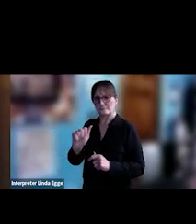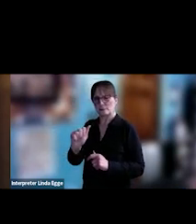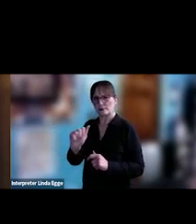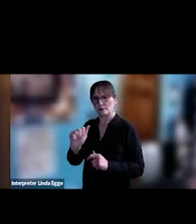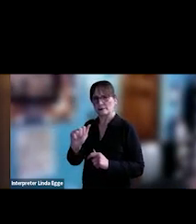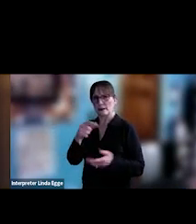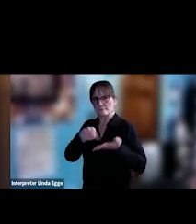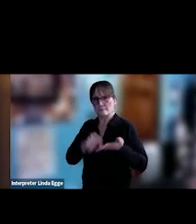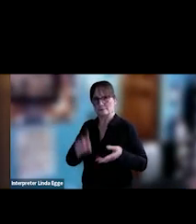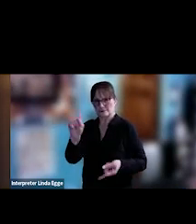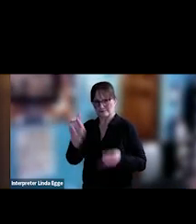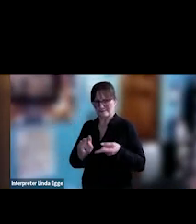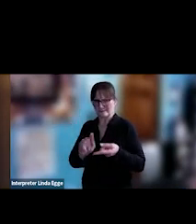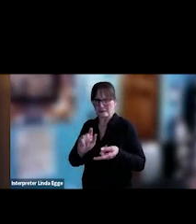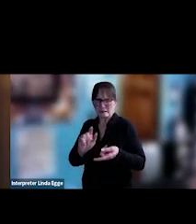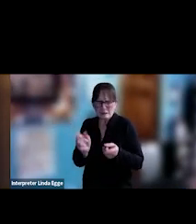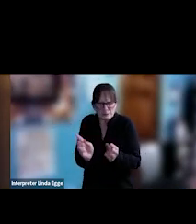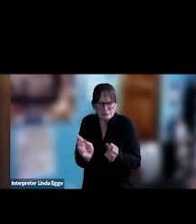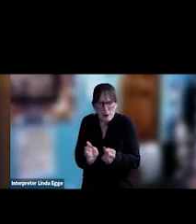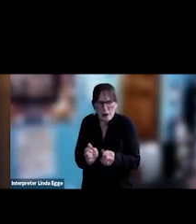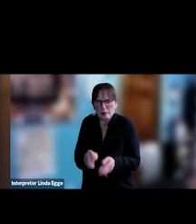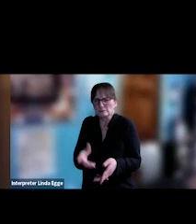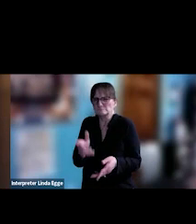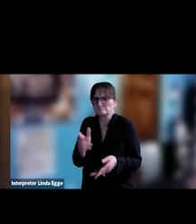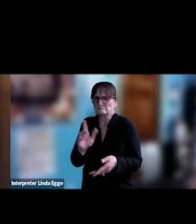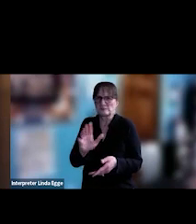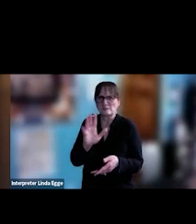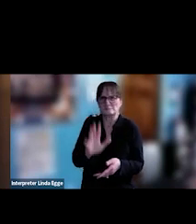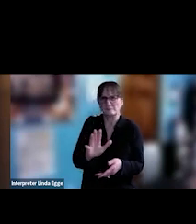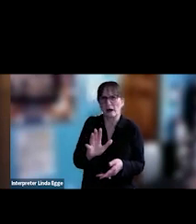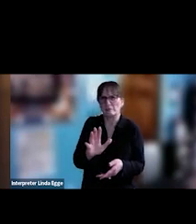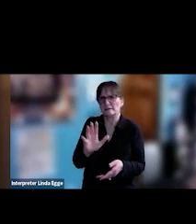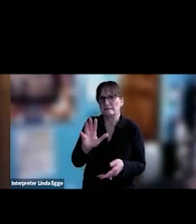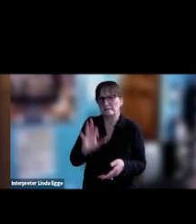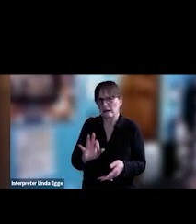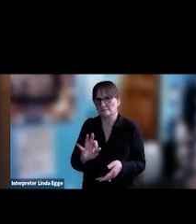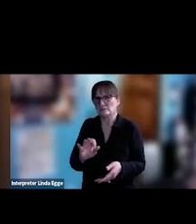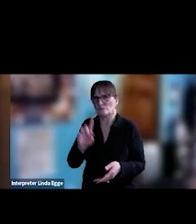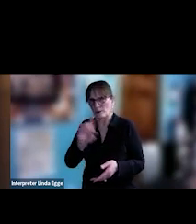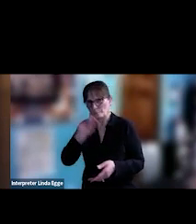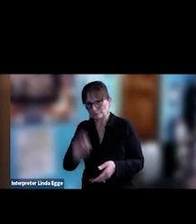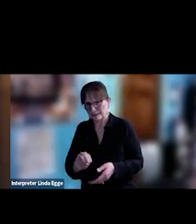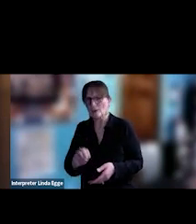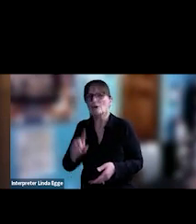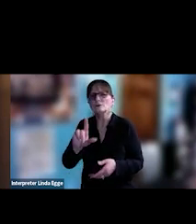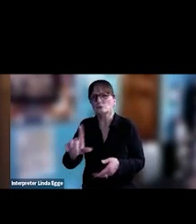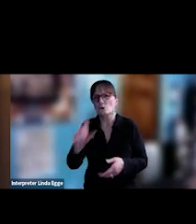by a small amount, five-ninths of 1%, for every month that they receive early retirement